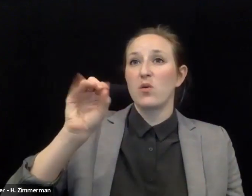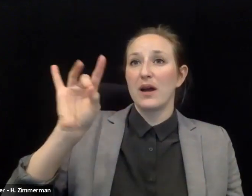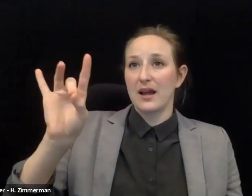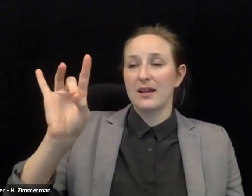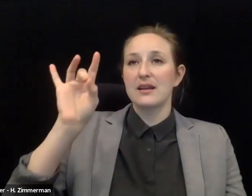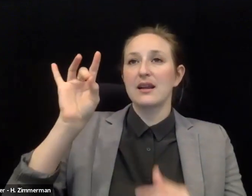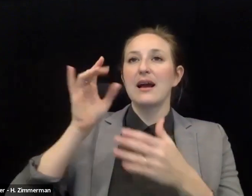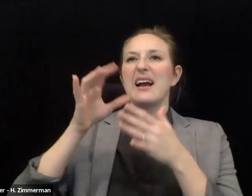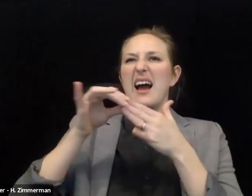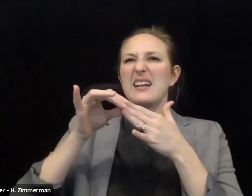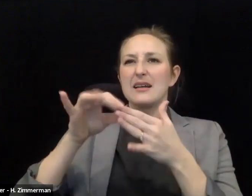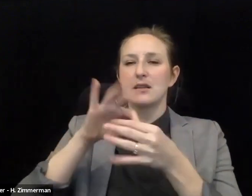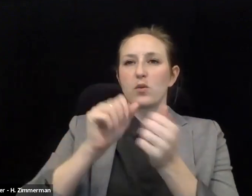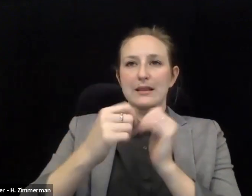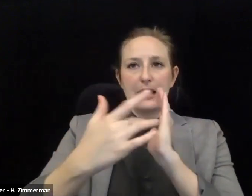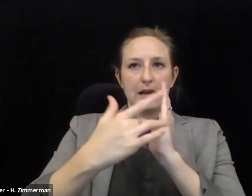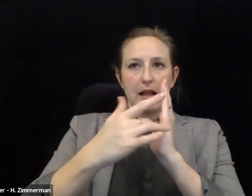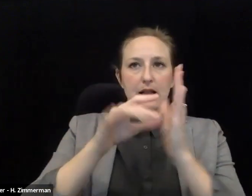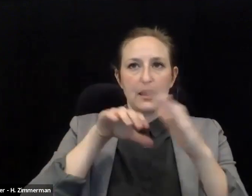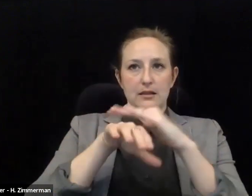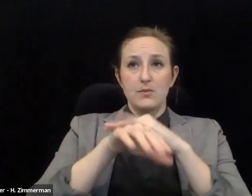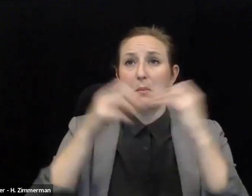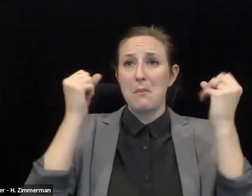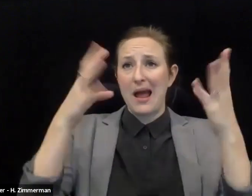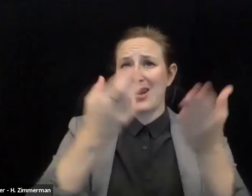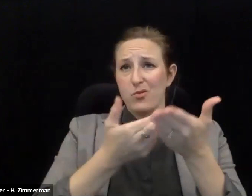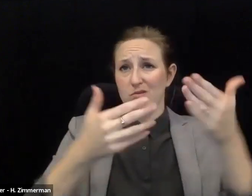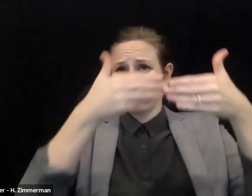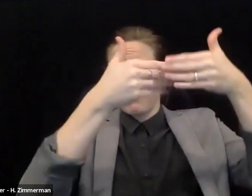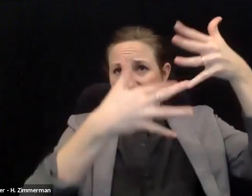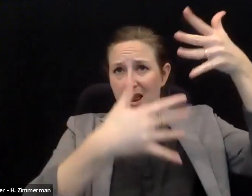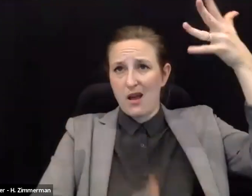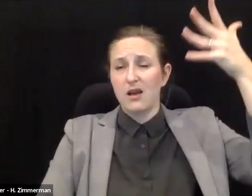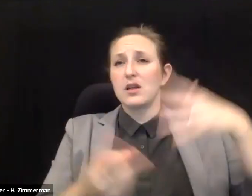There are many resources online for that. So those are two things I definitely encourage people to